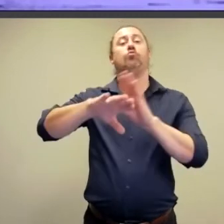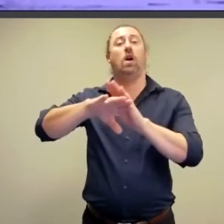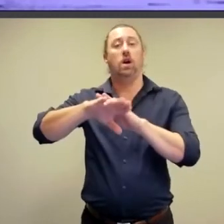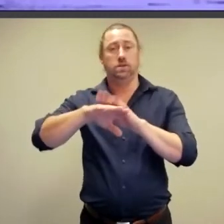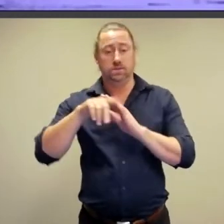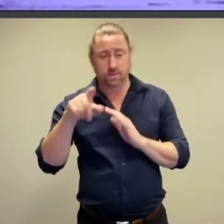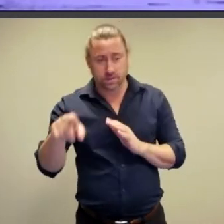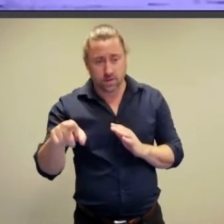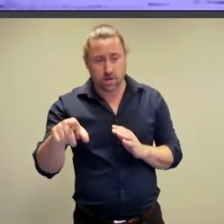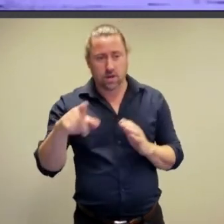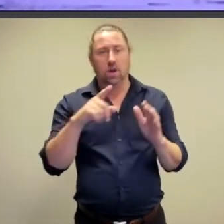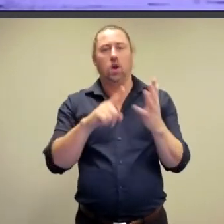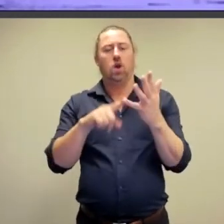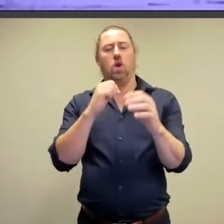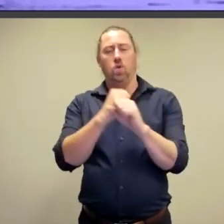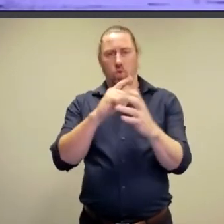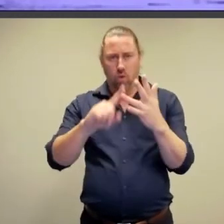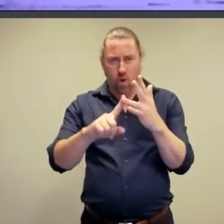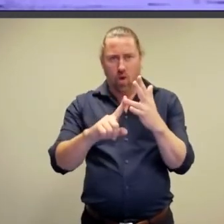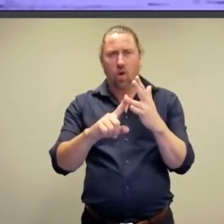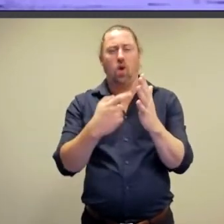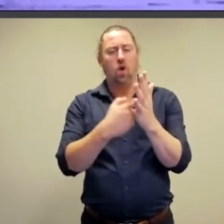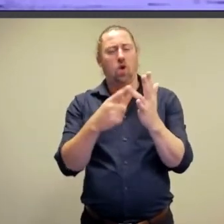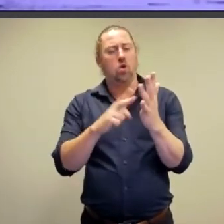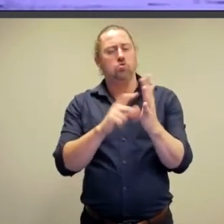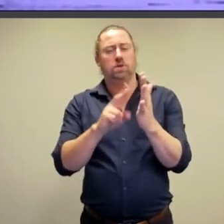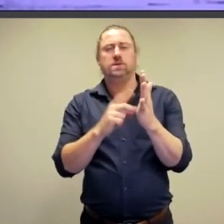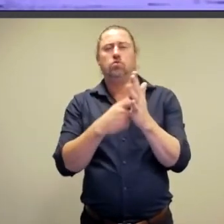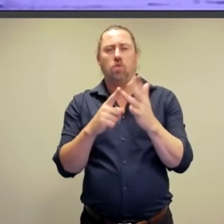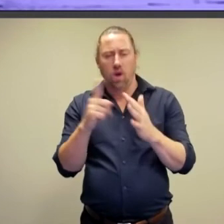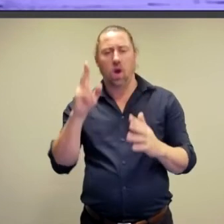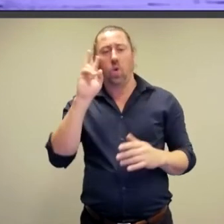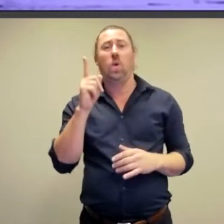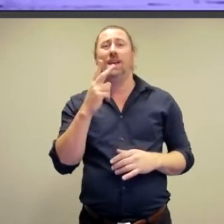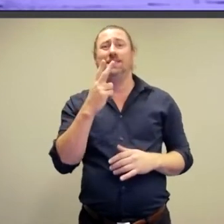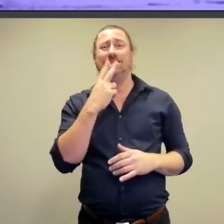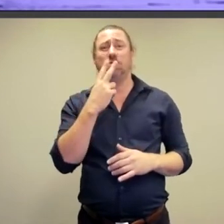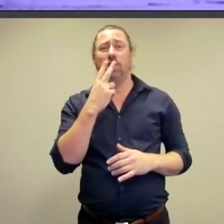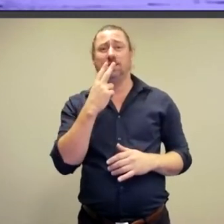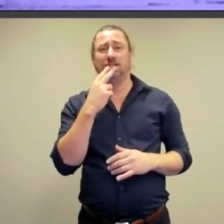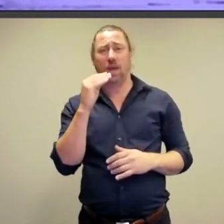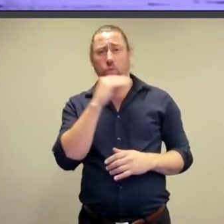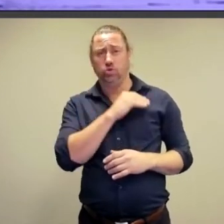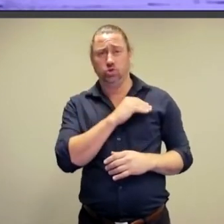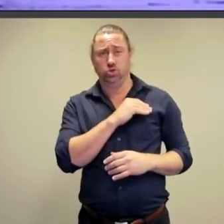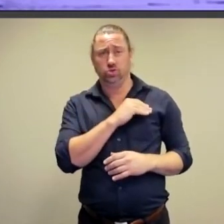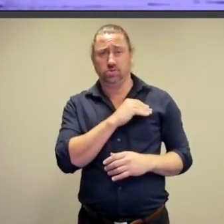Ugo Rondinone called, cigarettesandwich